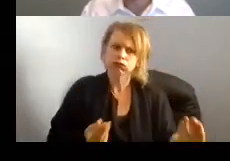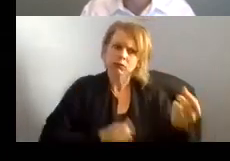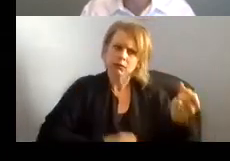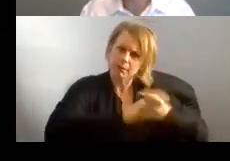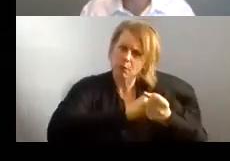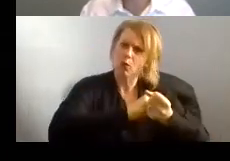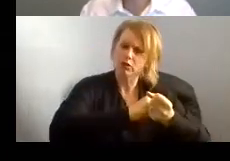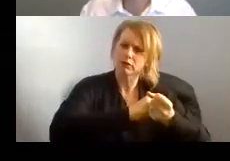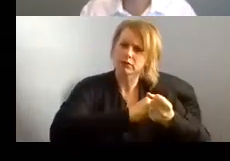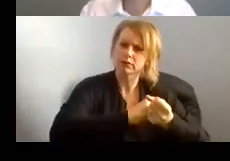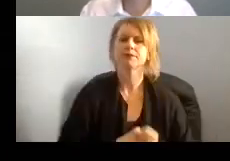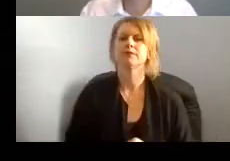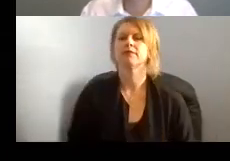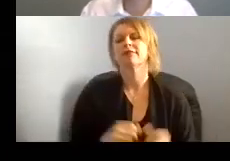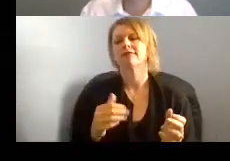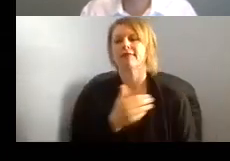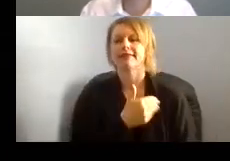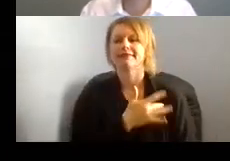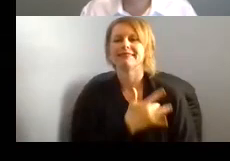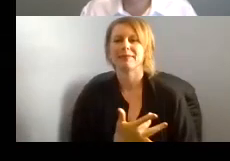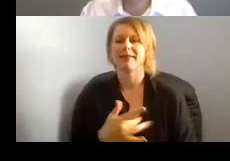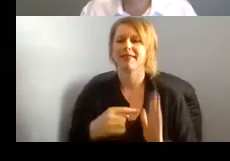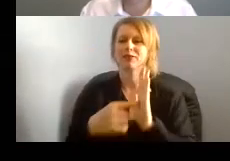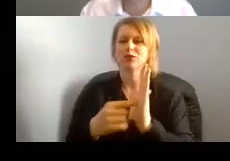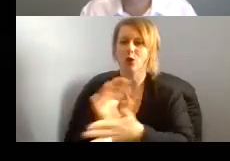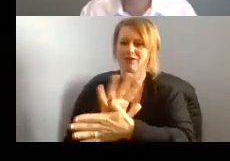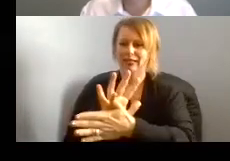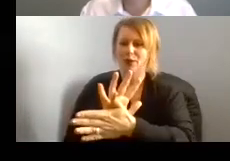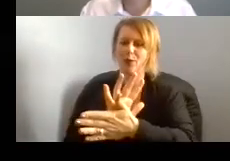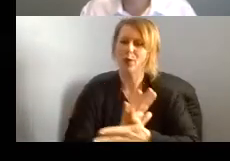I often show a video of this one educator who I was interviewing, and she talked